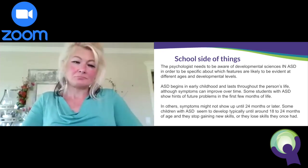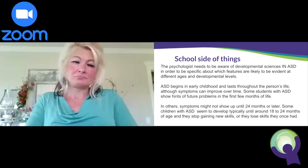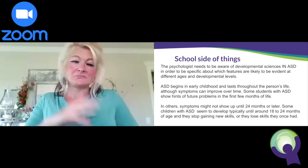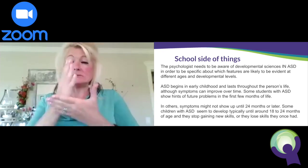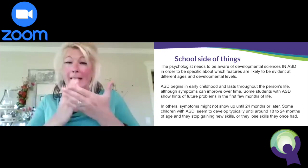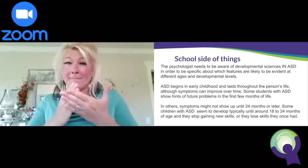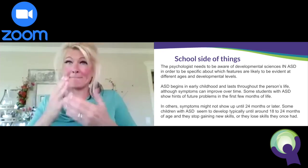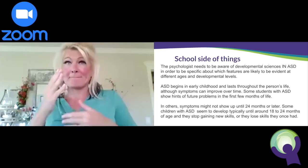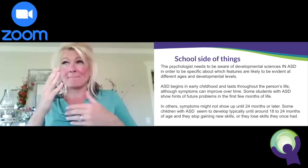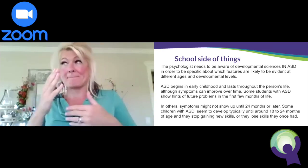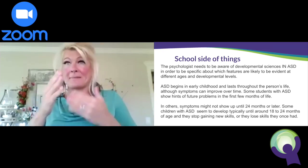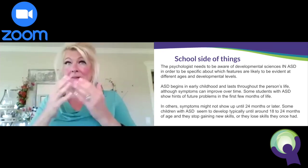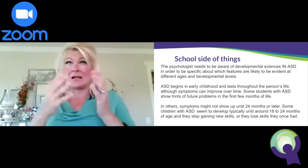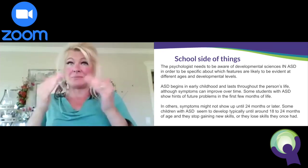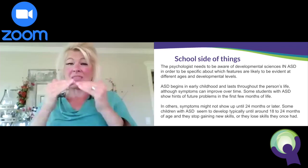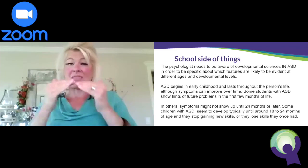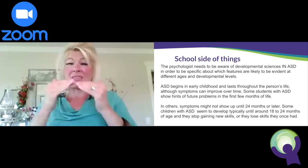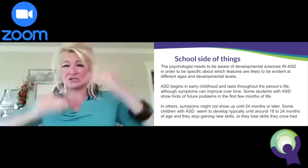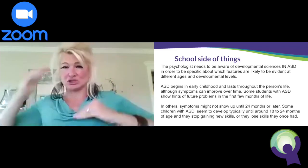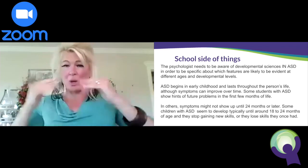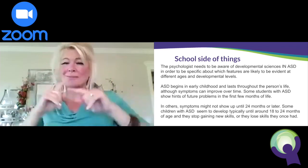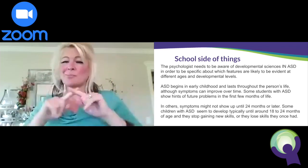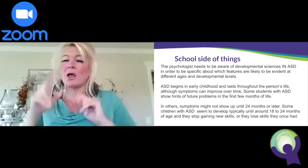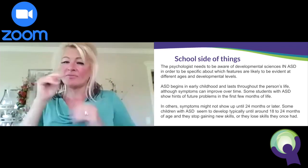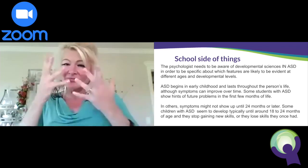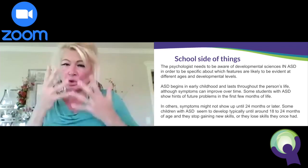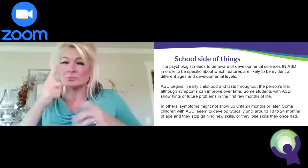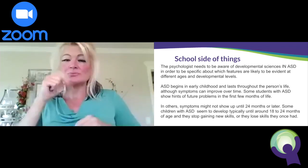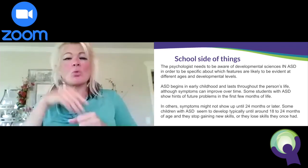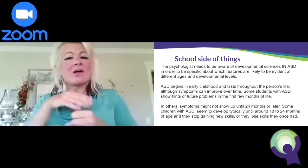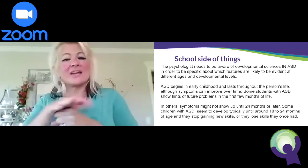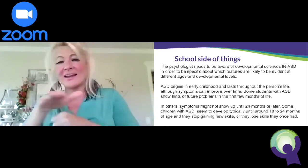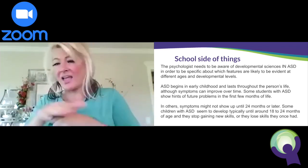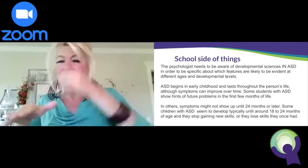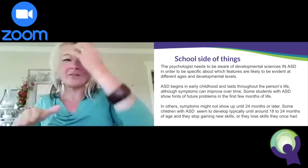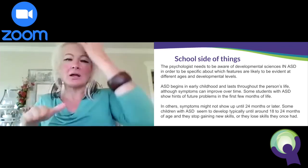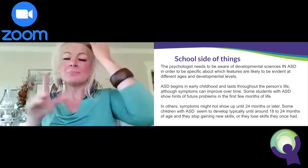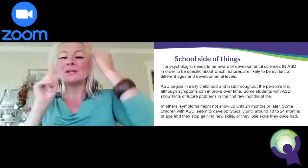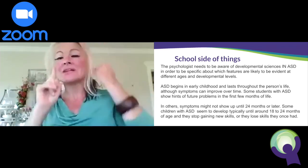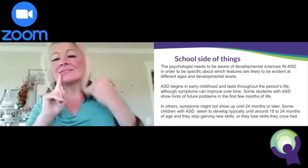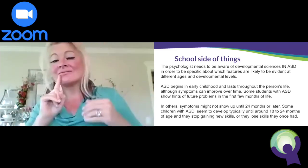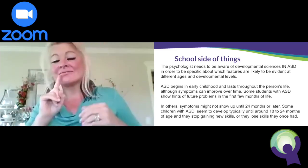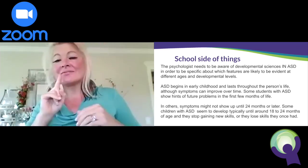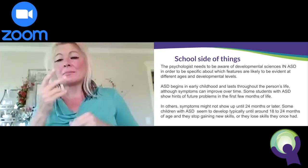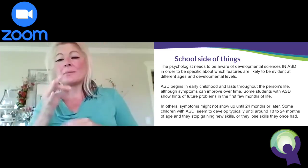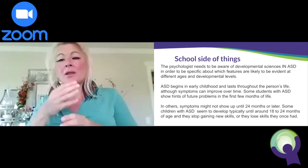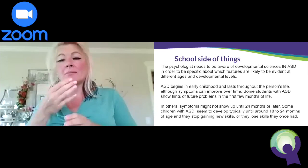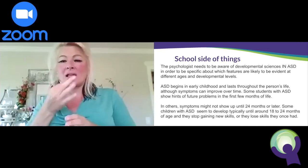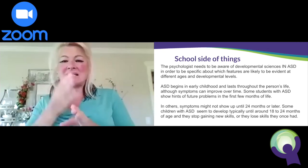We've looked at kids at six months old and have tried to do some testing and unfortunately